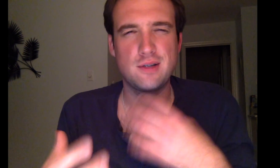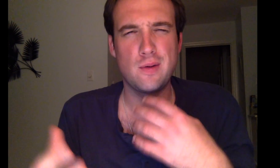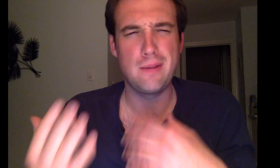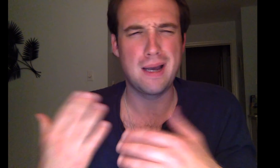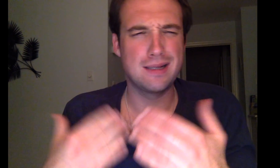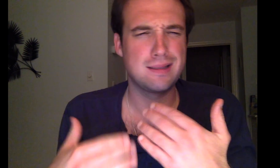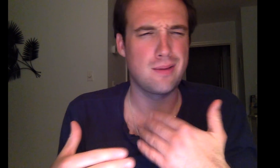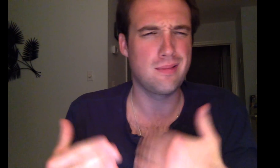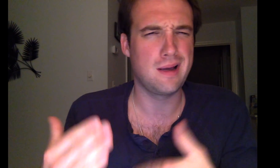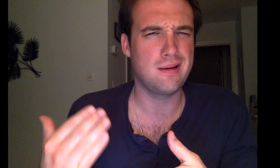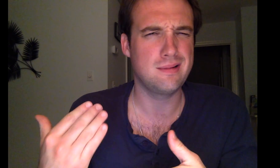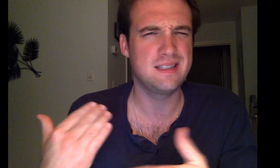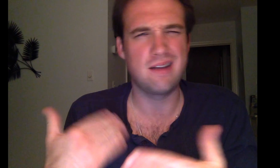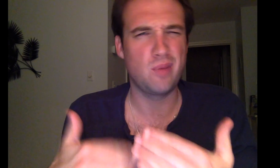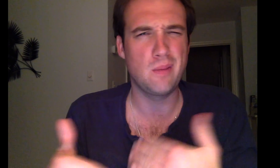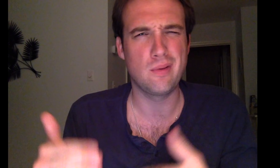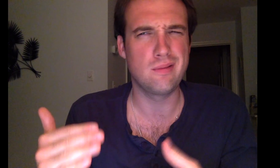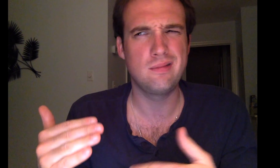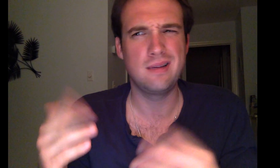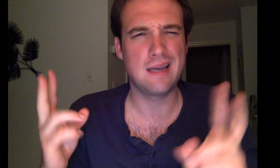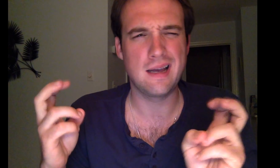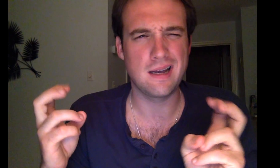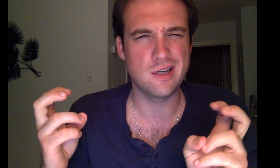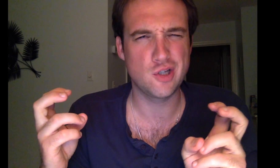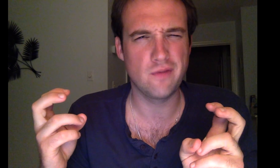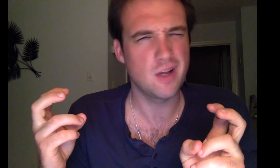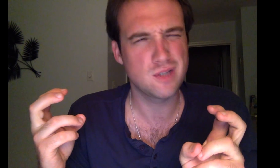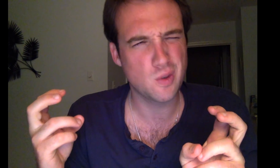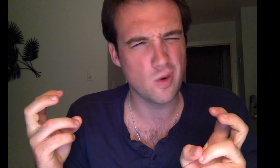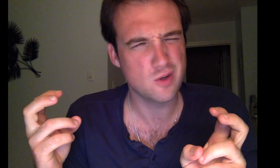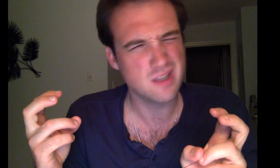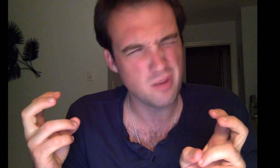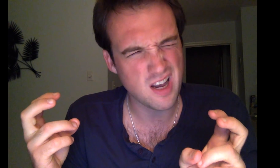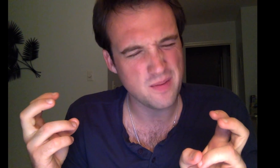so it made it sound like deaf people can't get into film school or something.